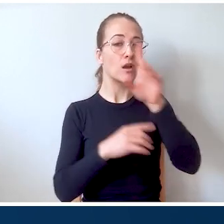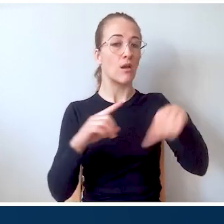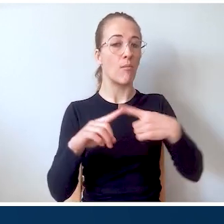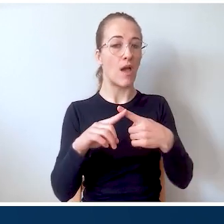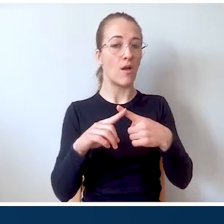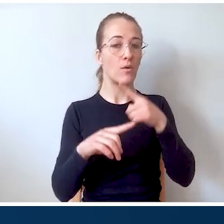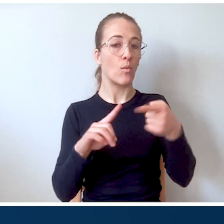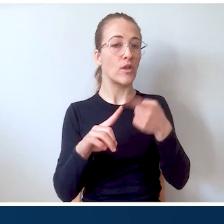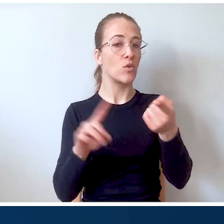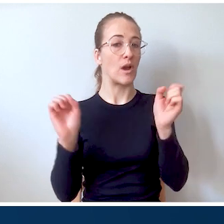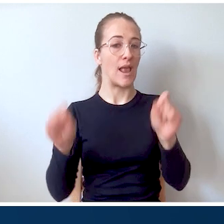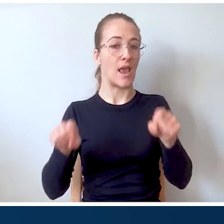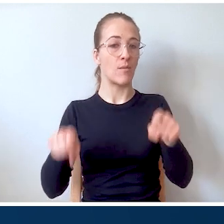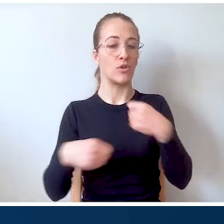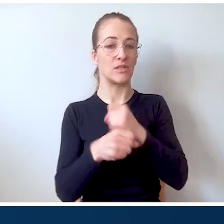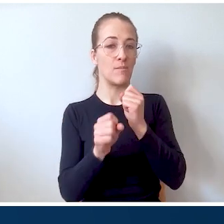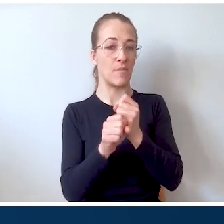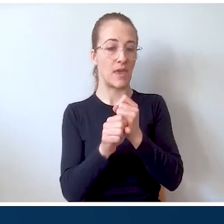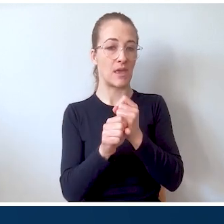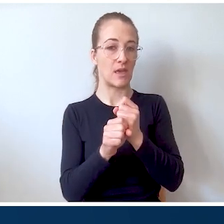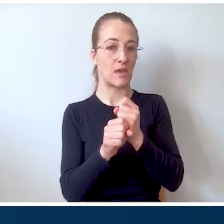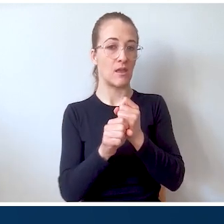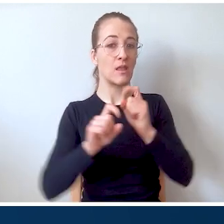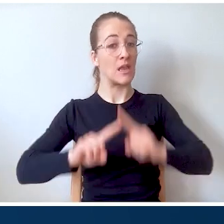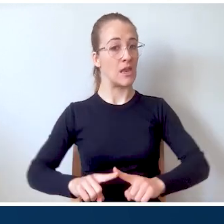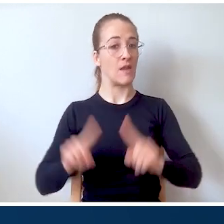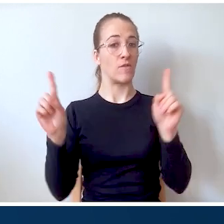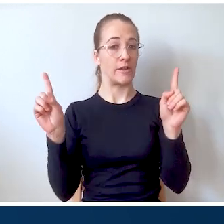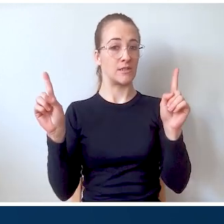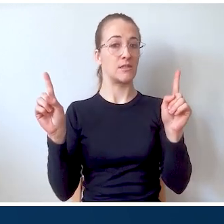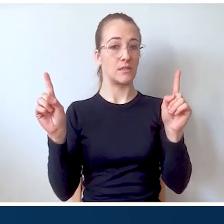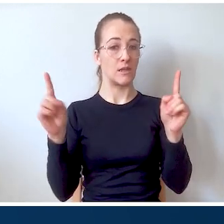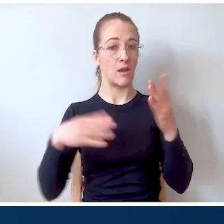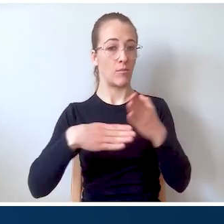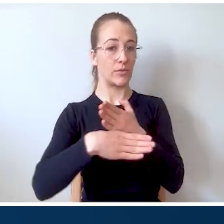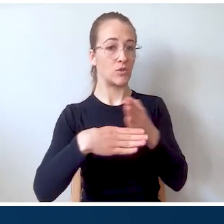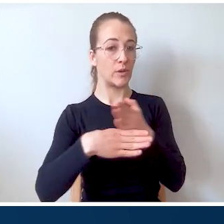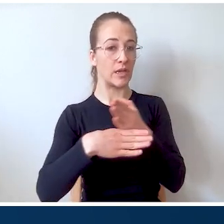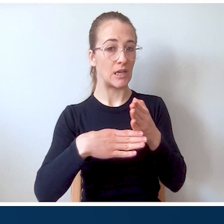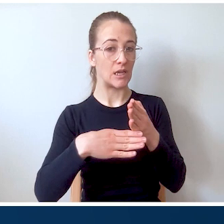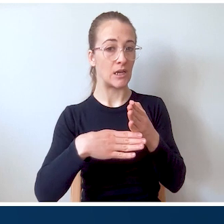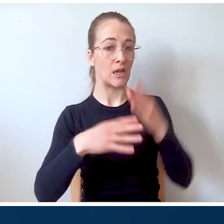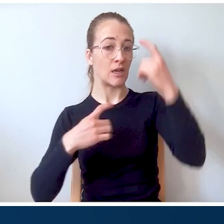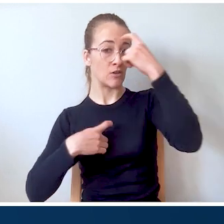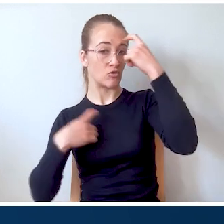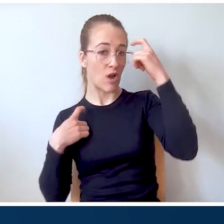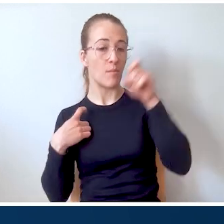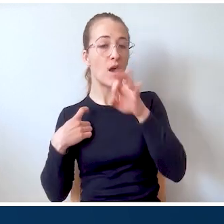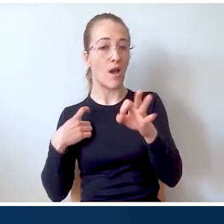when you were able to make the difference between the trauma of the event